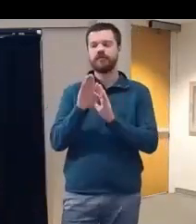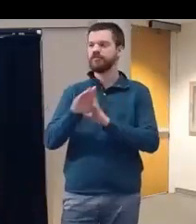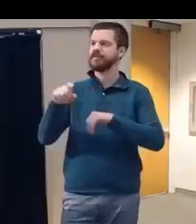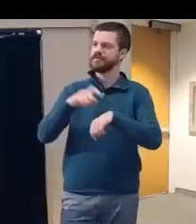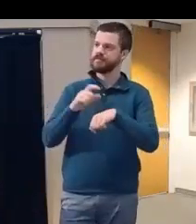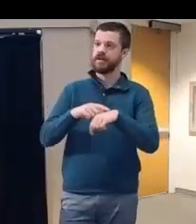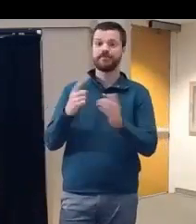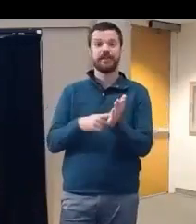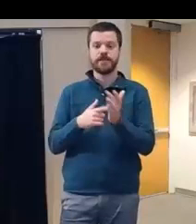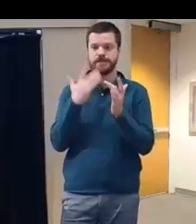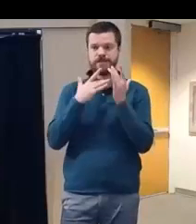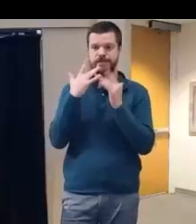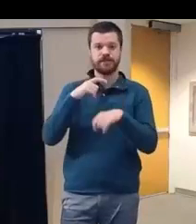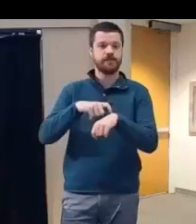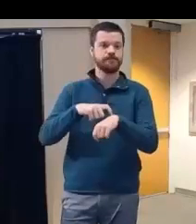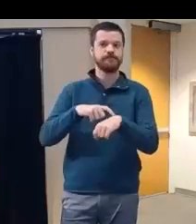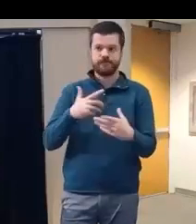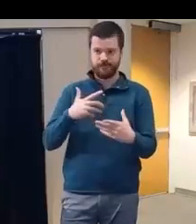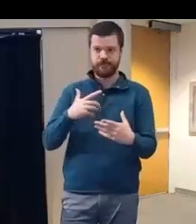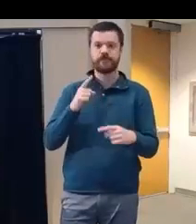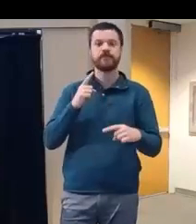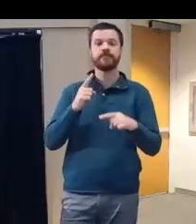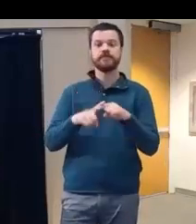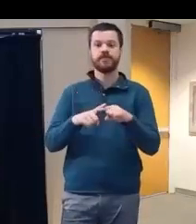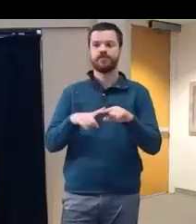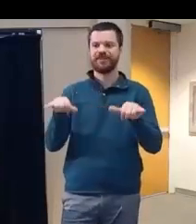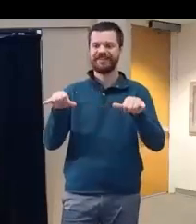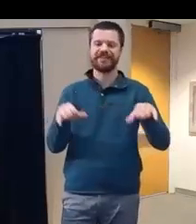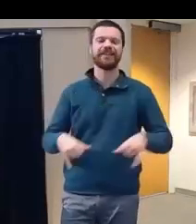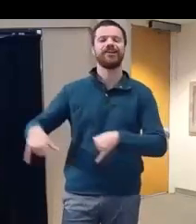Faculty time potentially and also trying to think of standardized standardization of the teaching